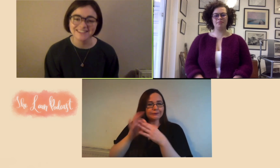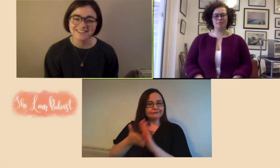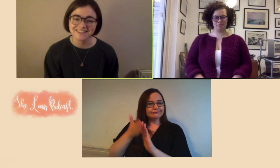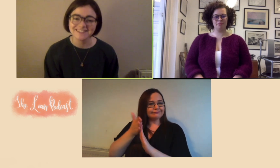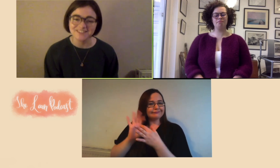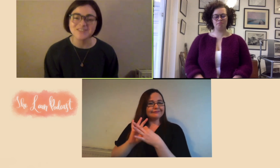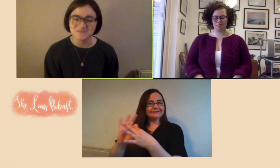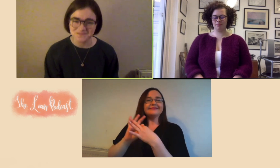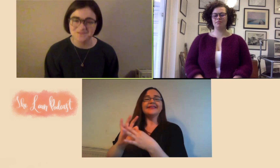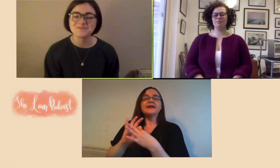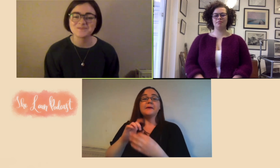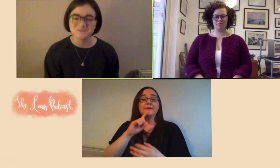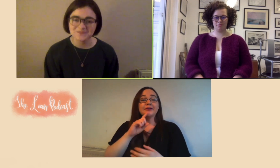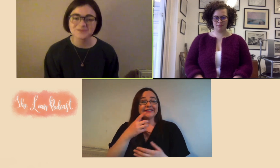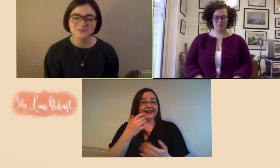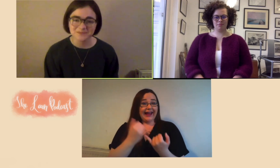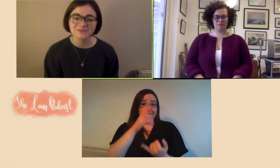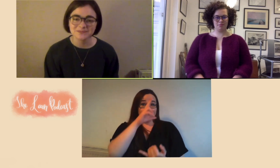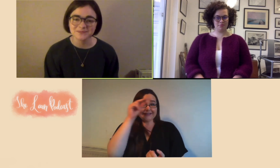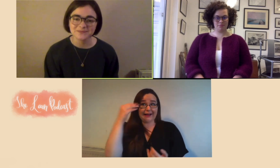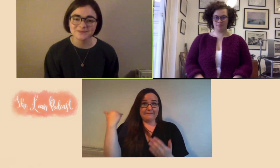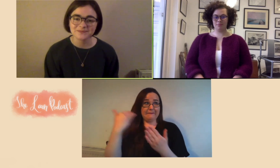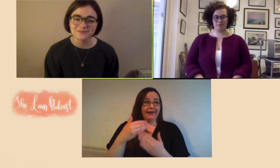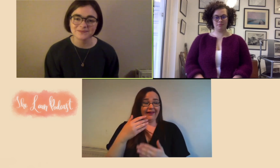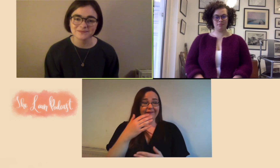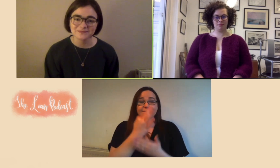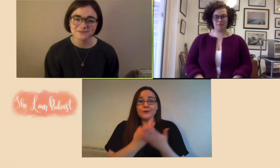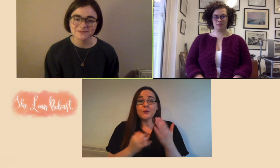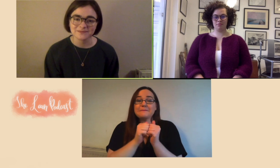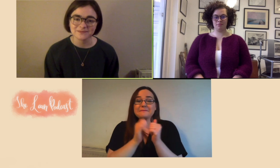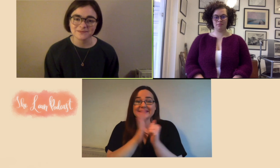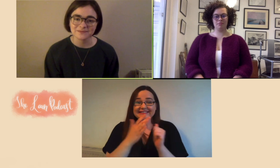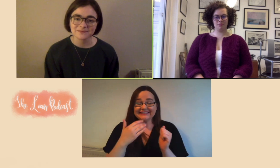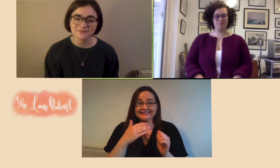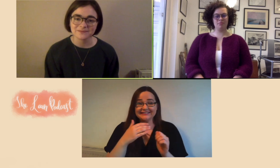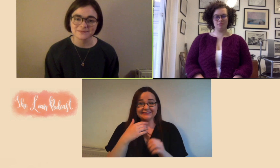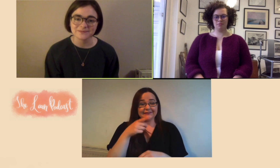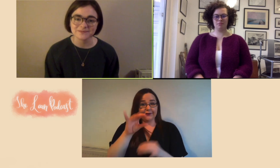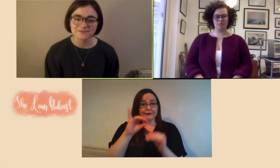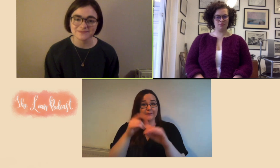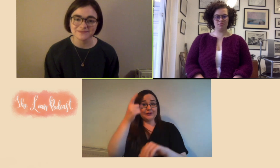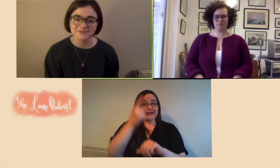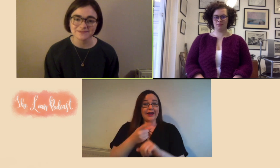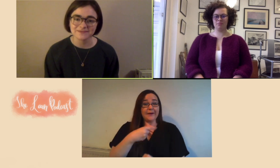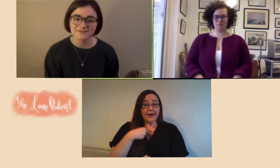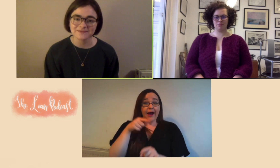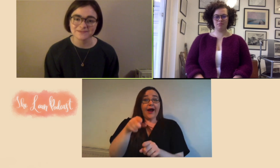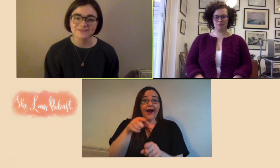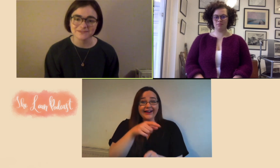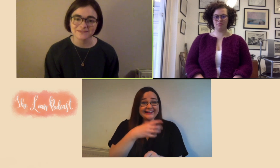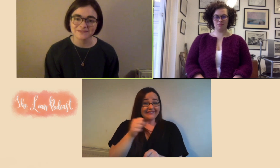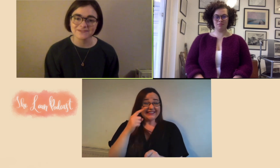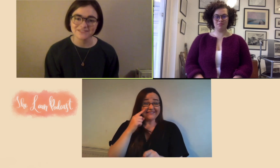And that rapport, has been built up there over the years. Where as now, for the kind of few meetings that are online